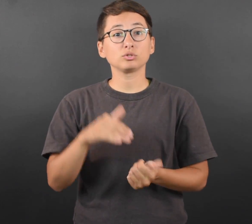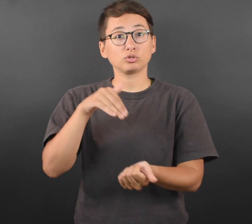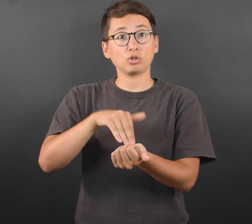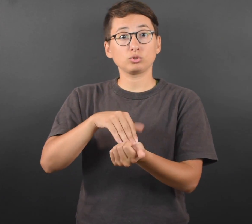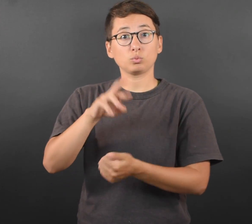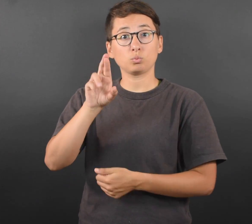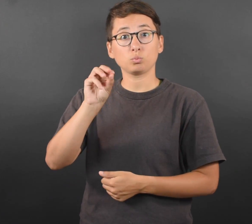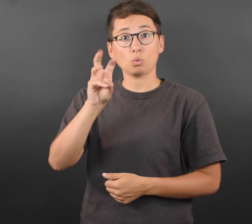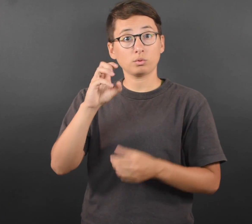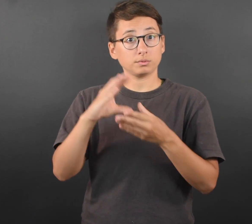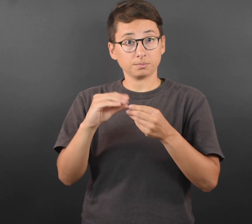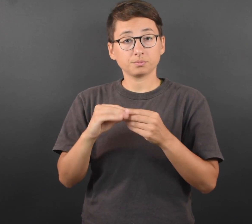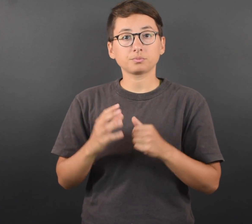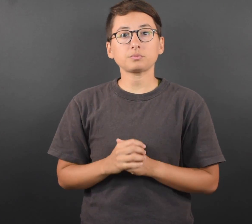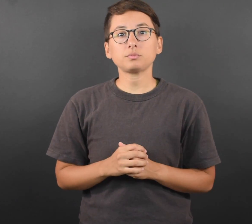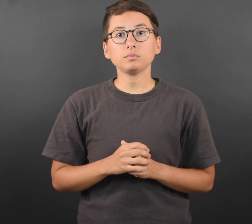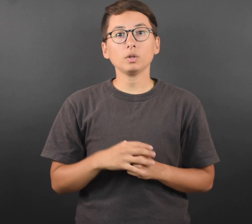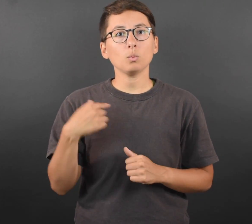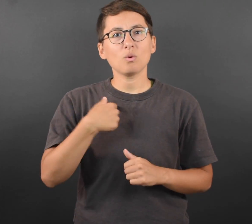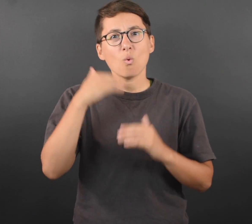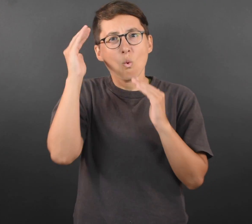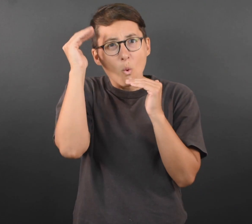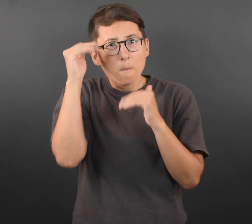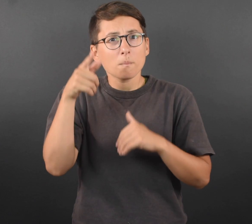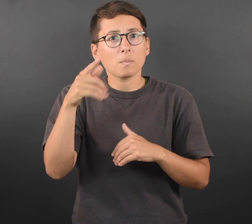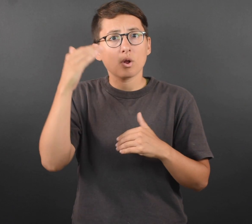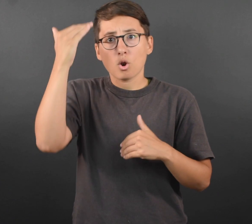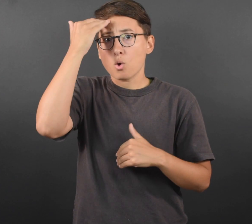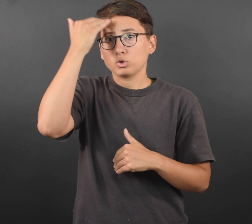"We also hope that the knowledge flow goes in both directions